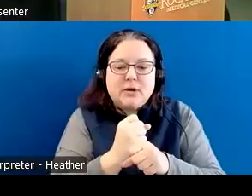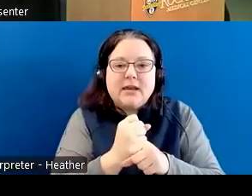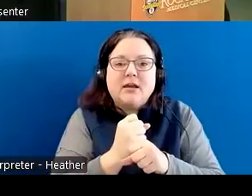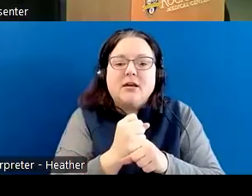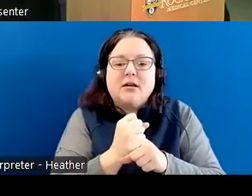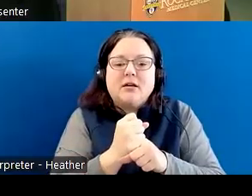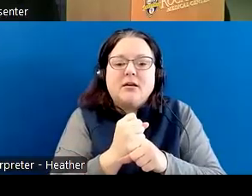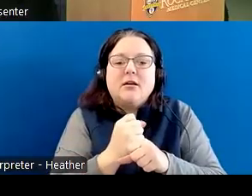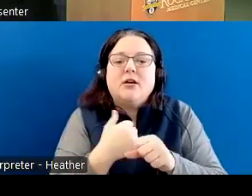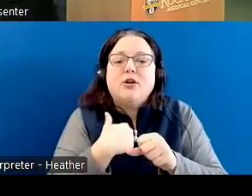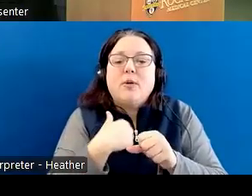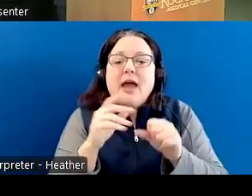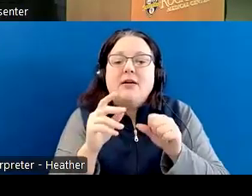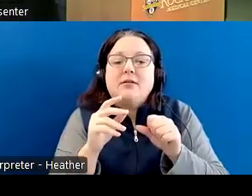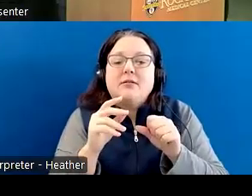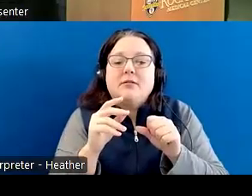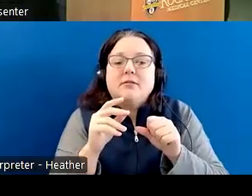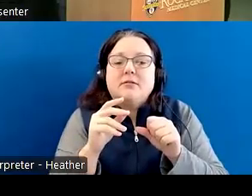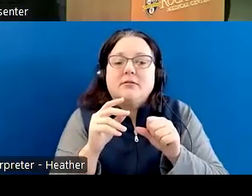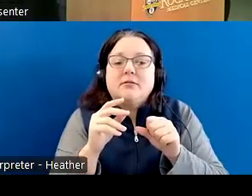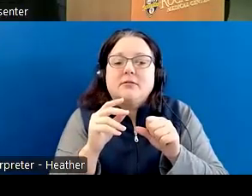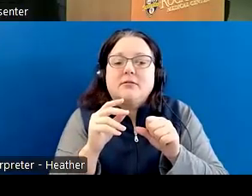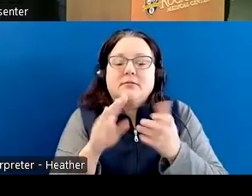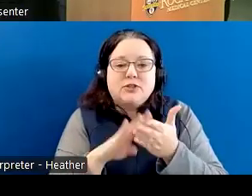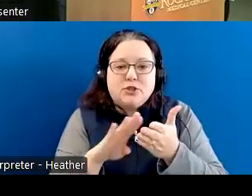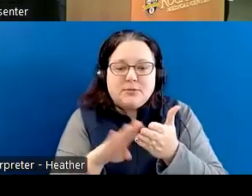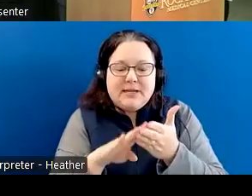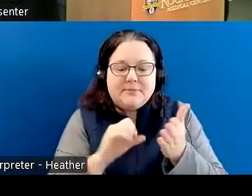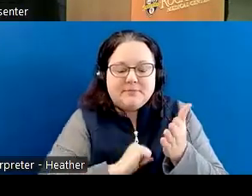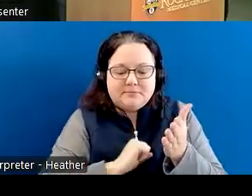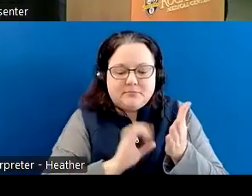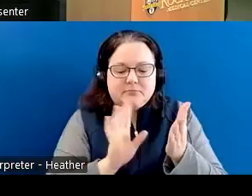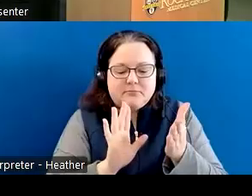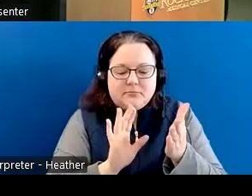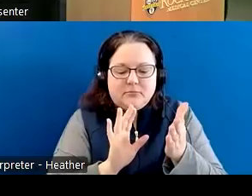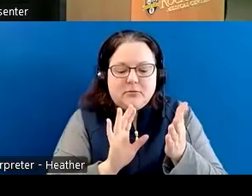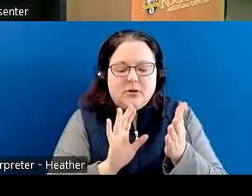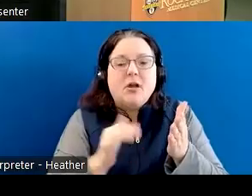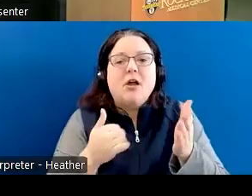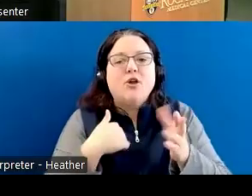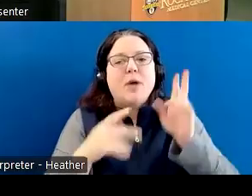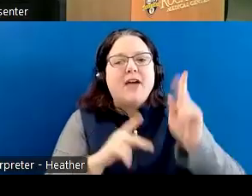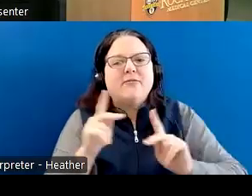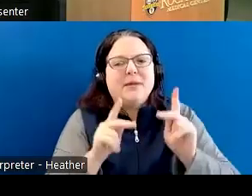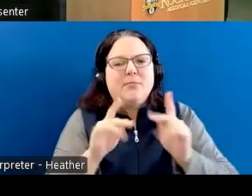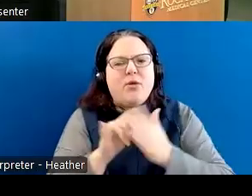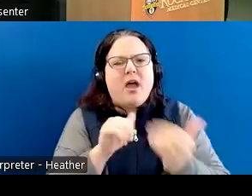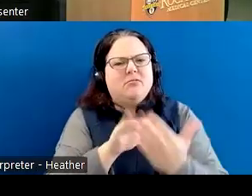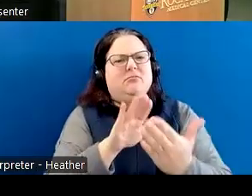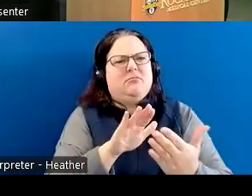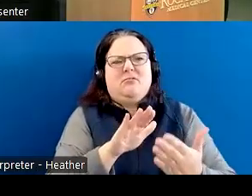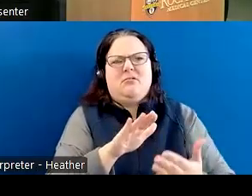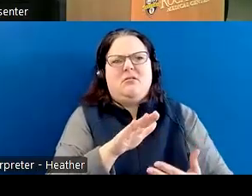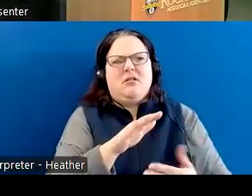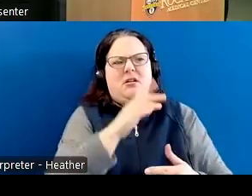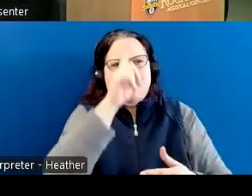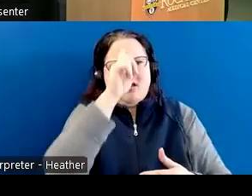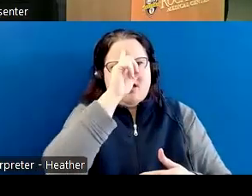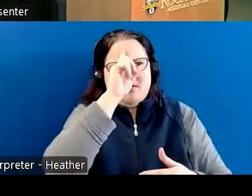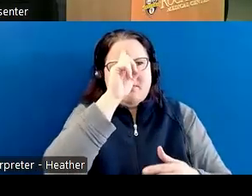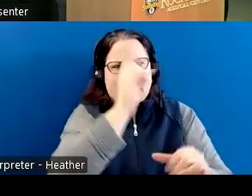Beers who excuse me confronting these dehumanizing experiences in mental institutions really leads to